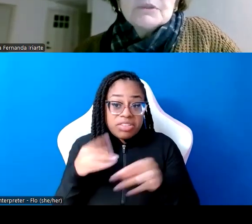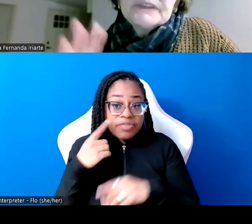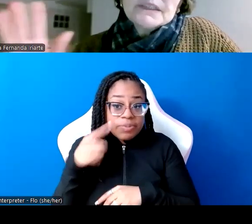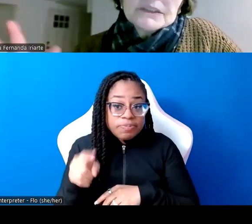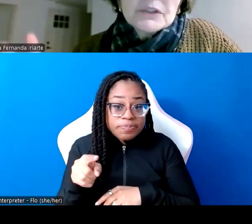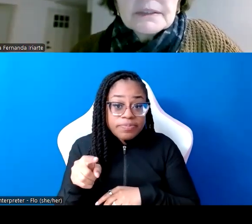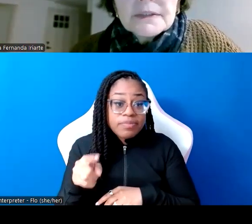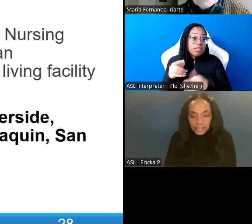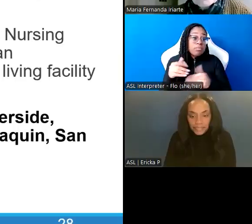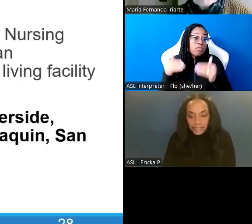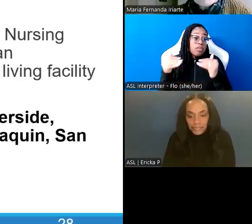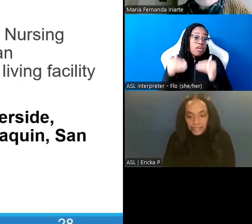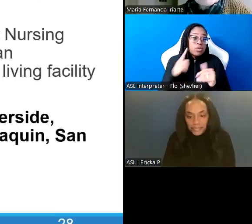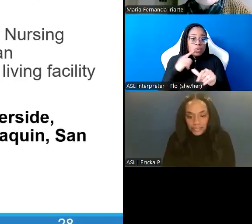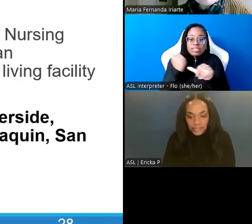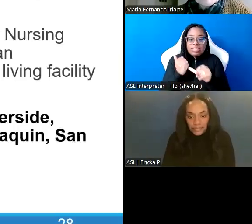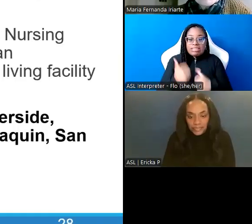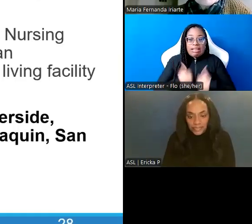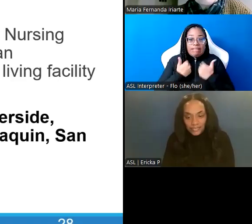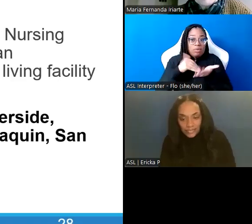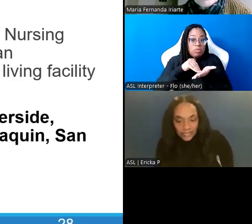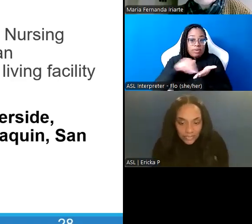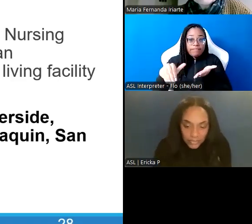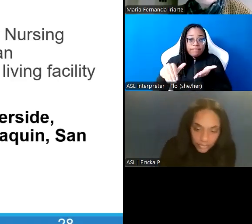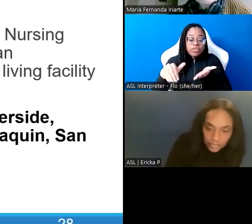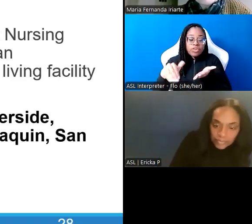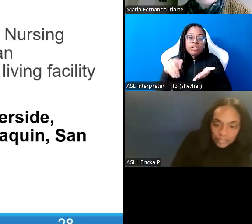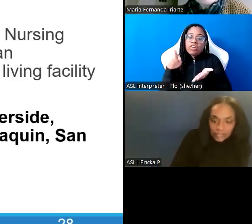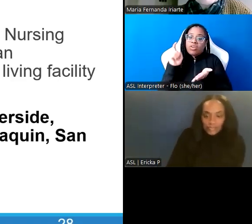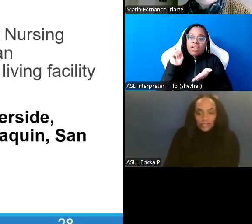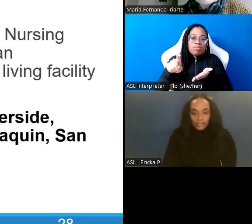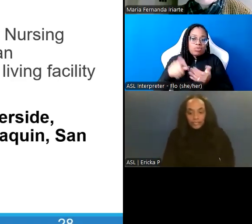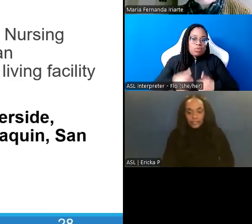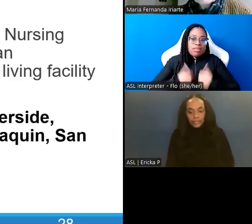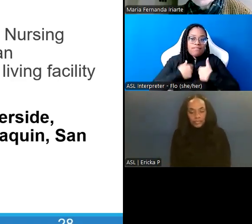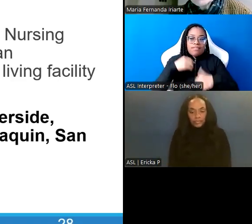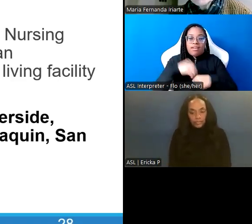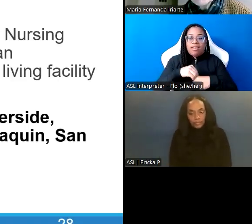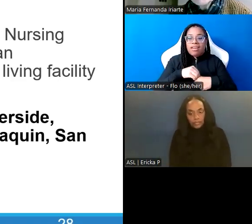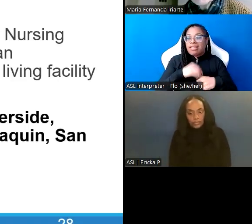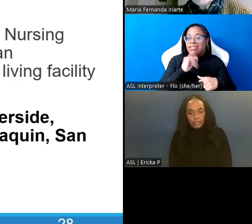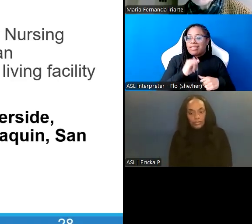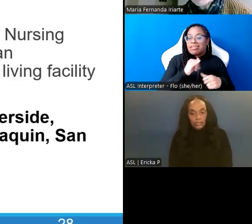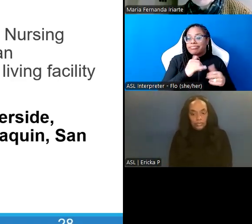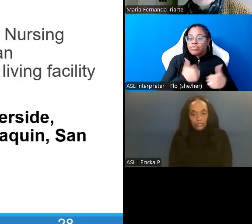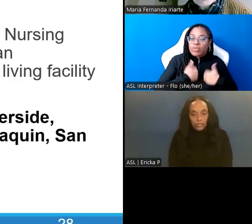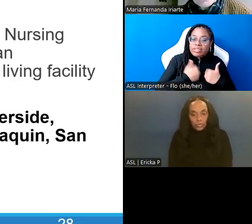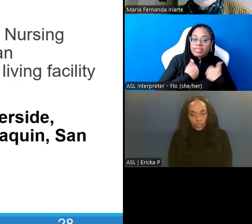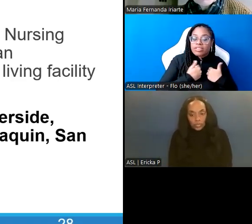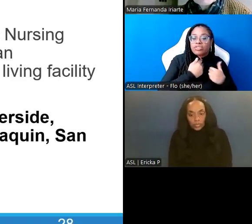Moving on to the Assisted Living waiver, you have to be living in either residential care facility or subsidized housing.